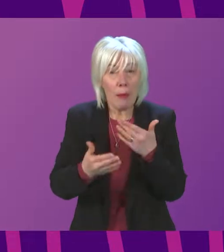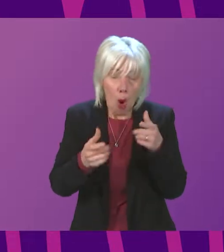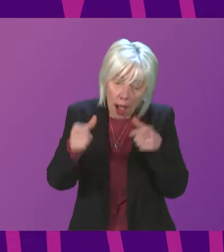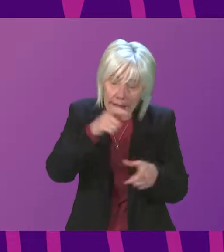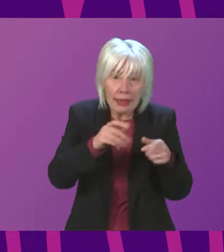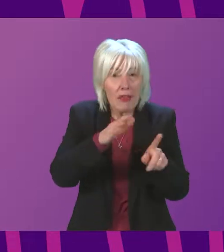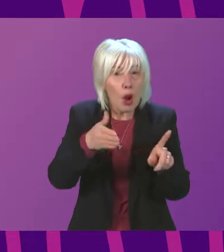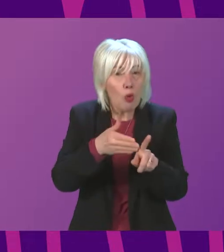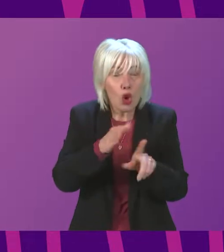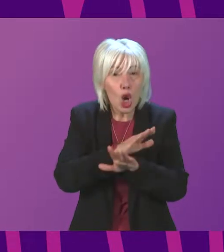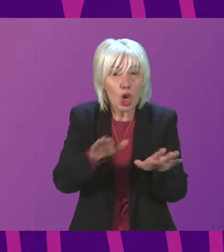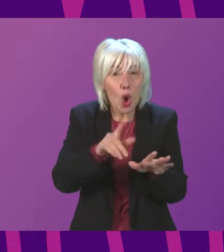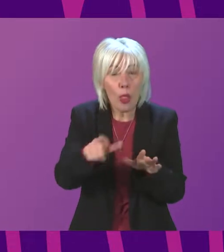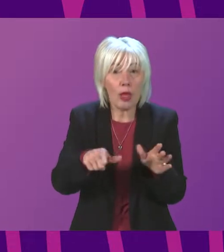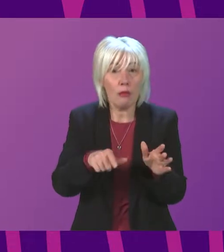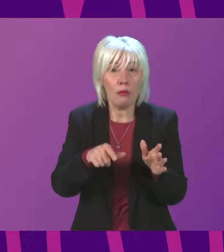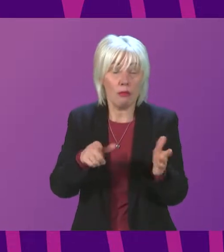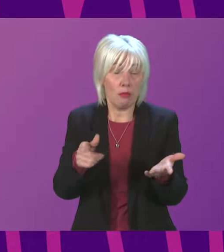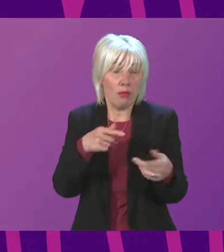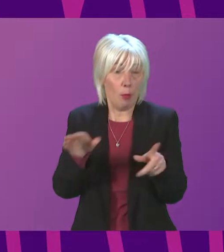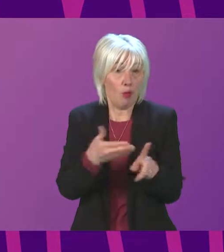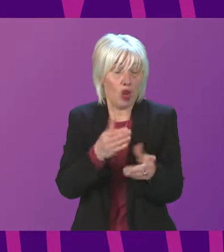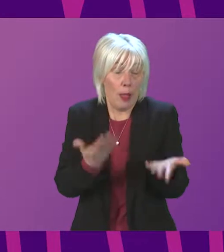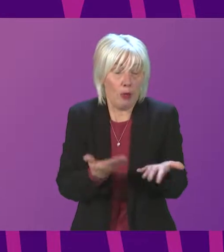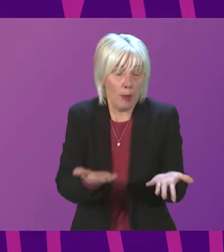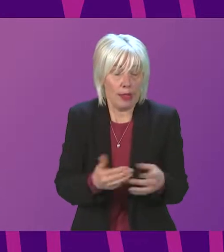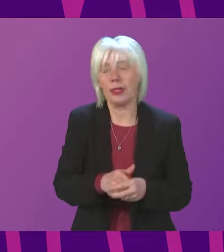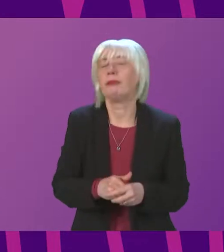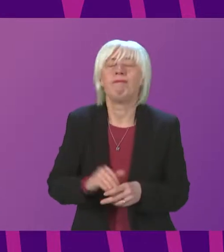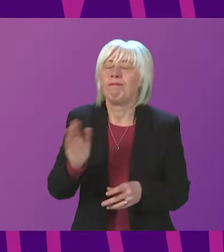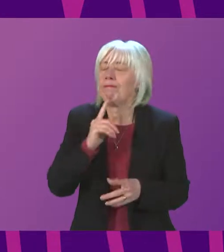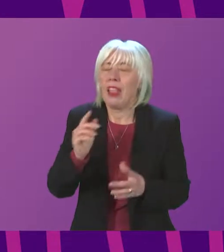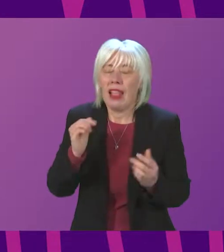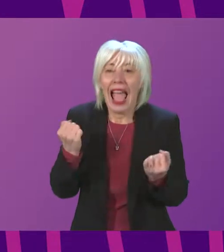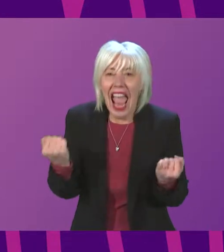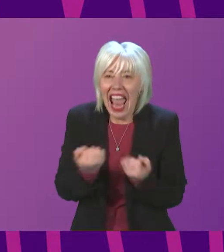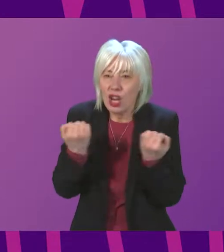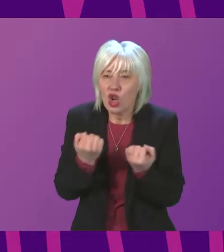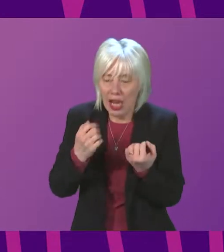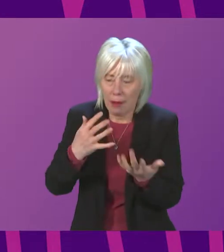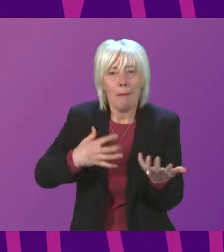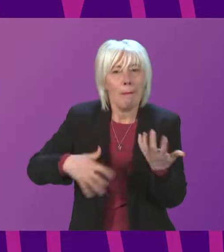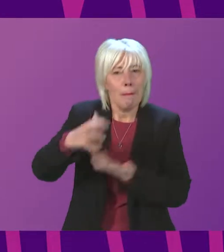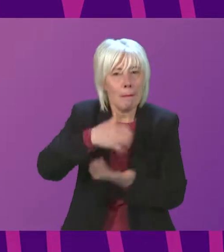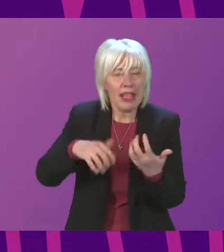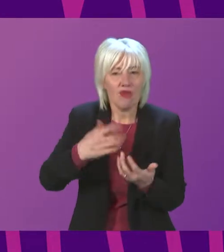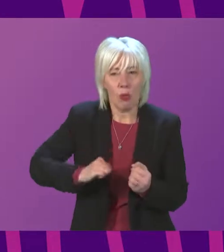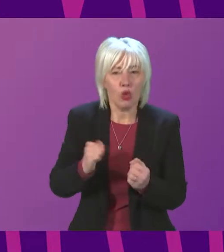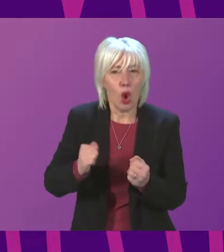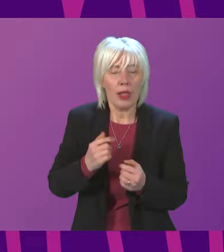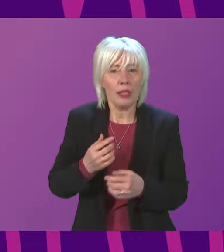No, I think that we should build our energy mix on the basis of Scotland’s assets and